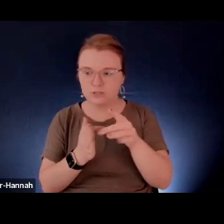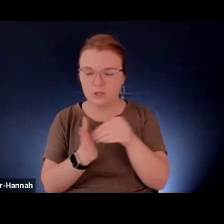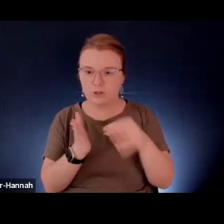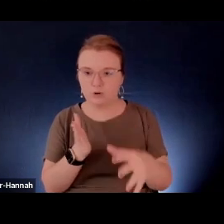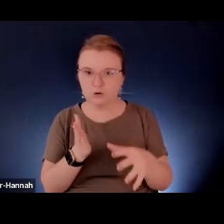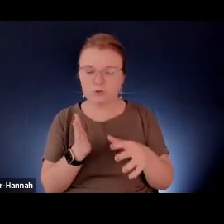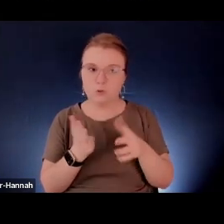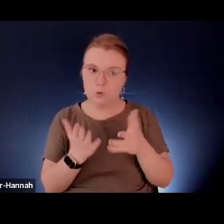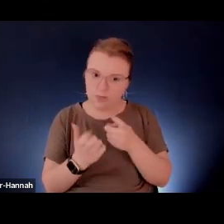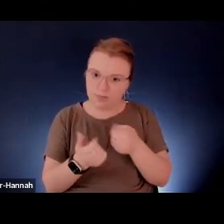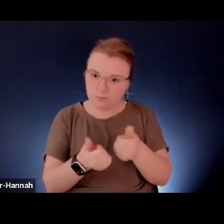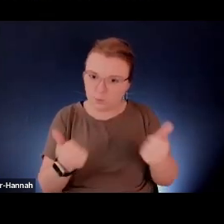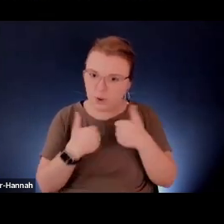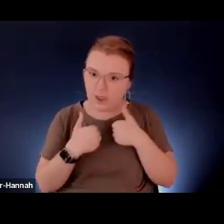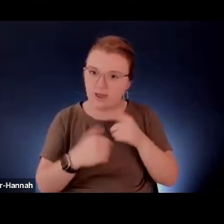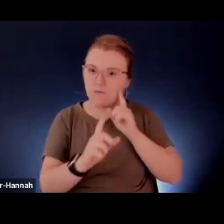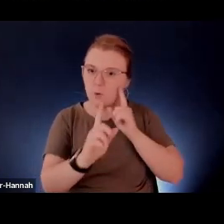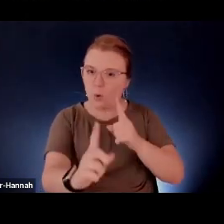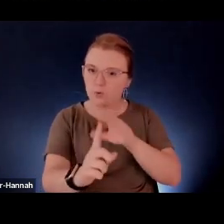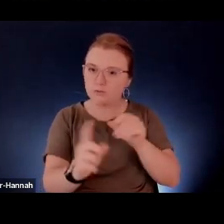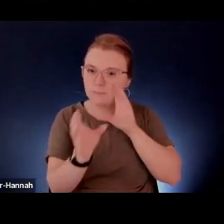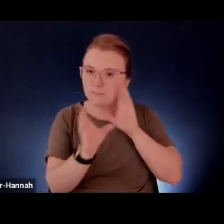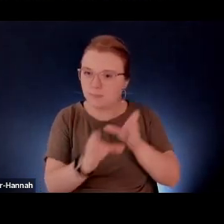and we want them to be involved in their own learning.